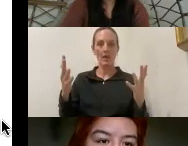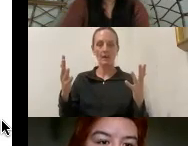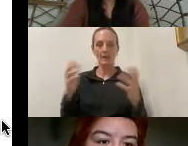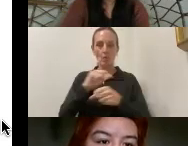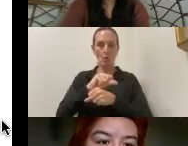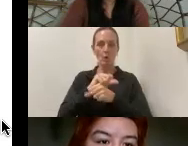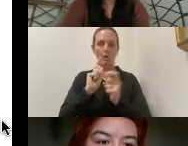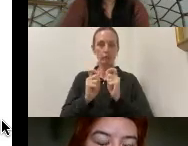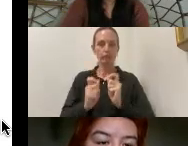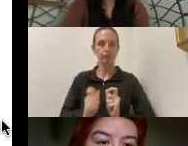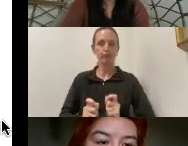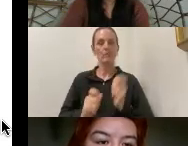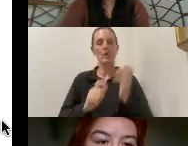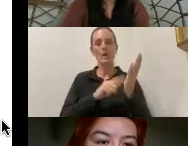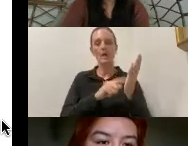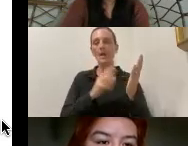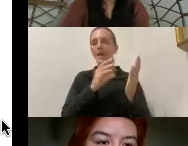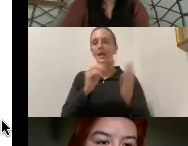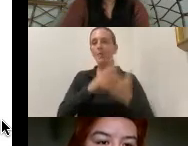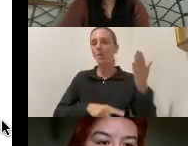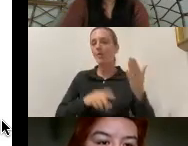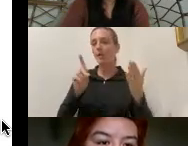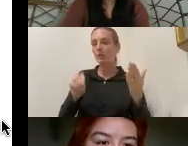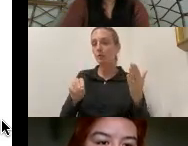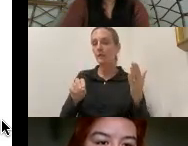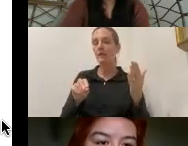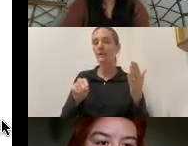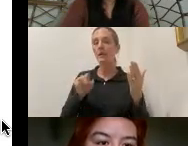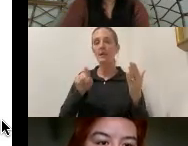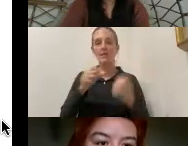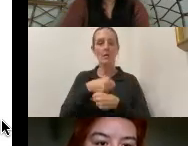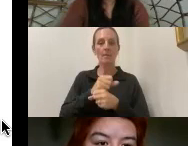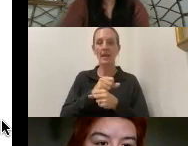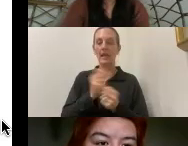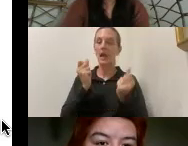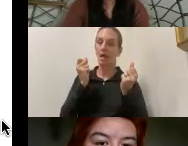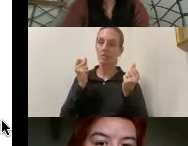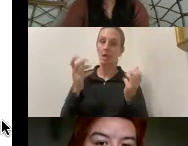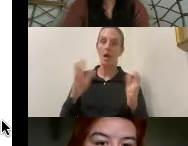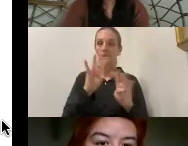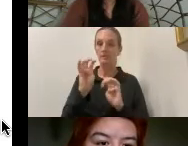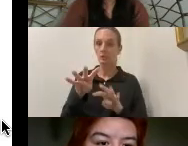And what they're doing is creating a lot of surveys covering a lot of topics and making